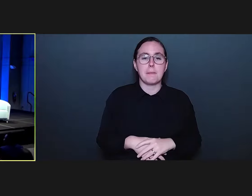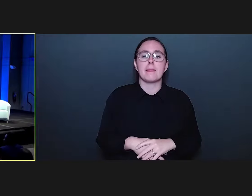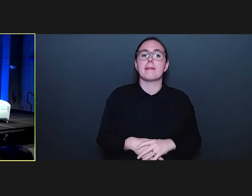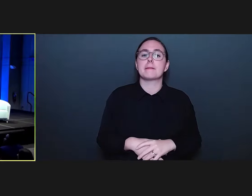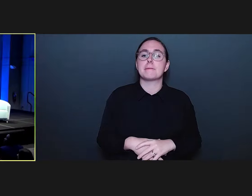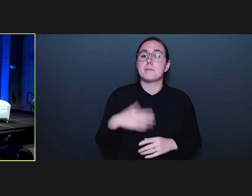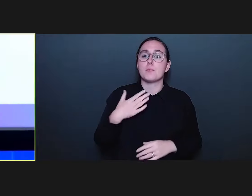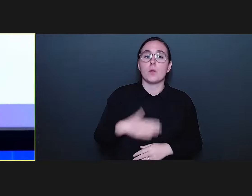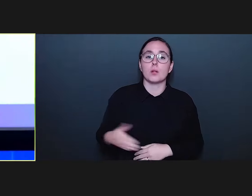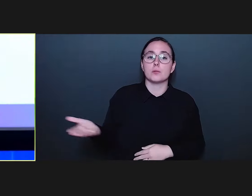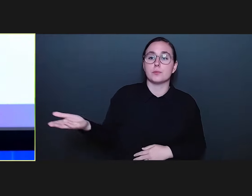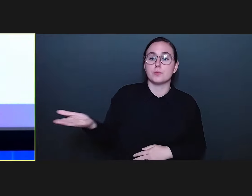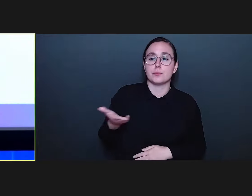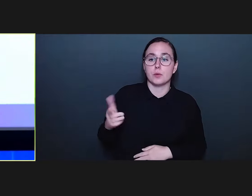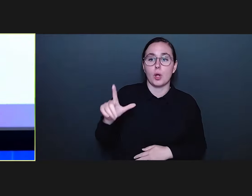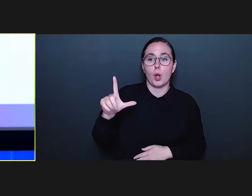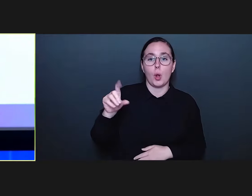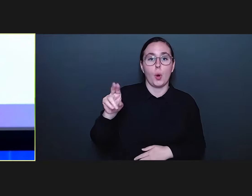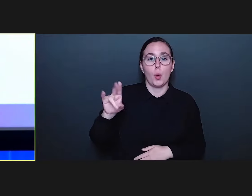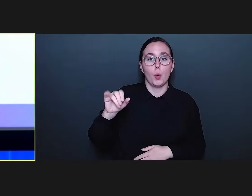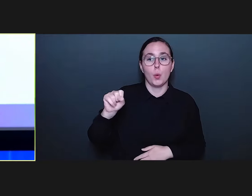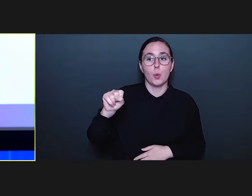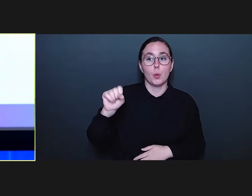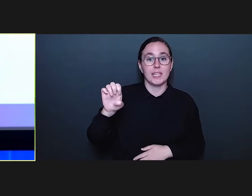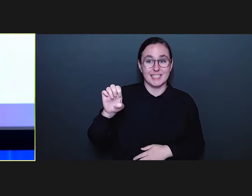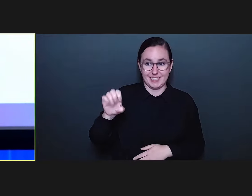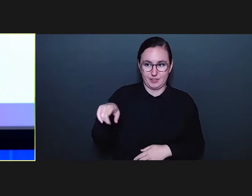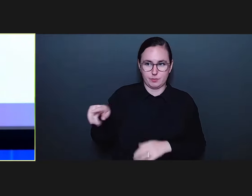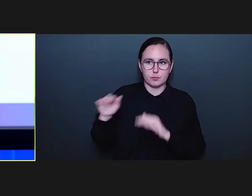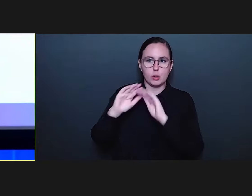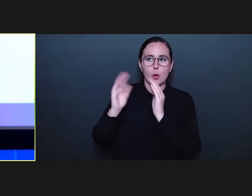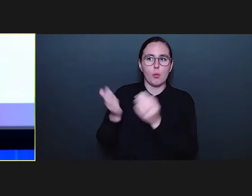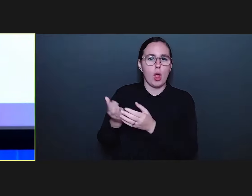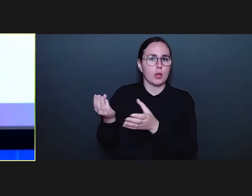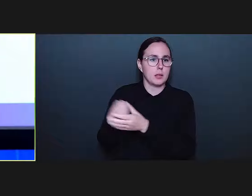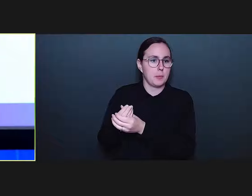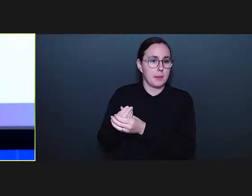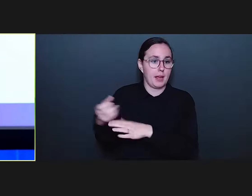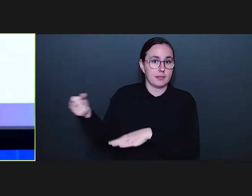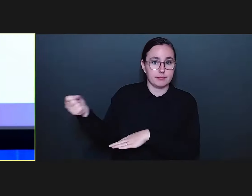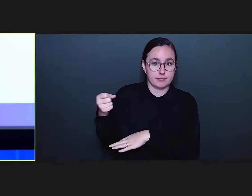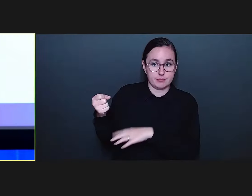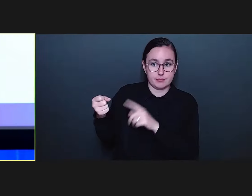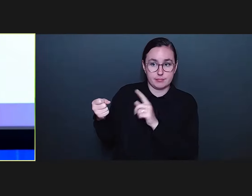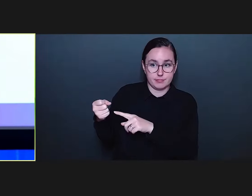Inclusion at the World Bank and Jevanic Henry, who is a Fellow at Alliance of Small Island States.